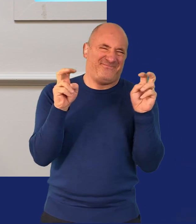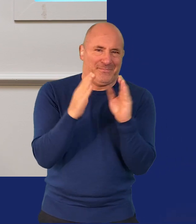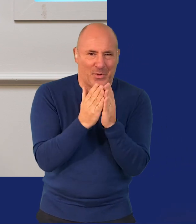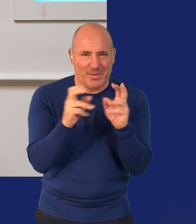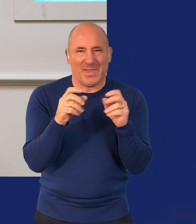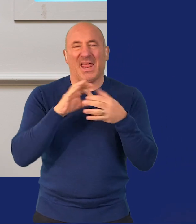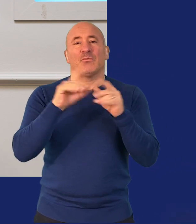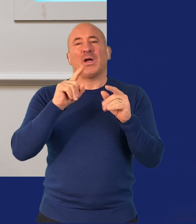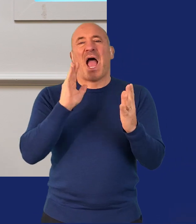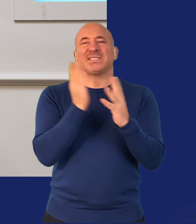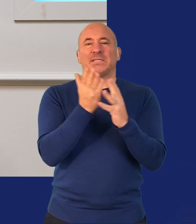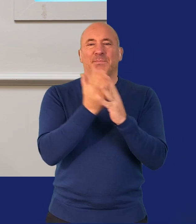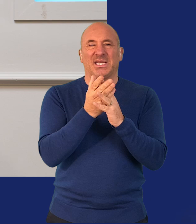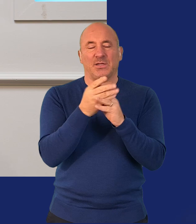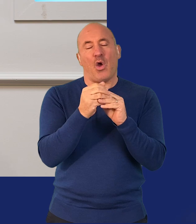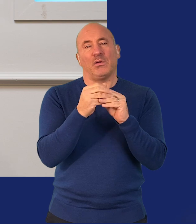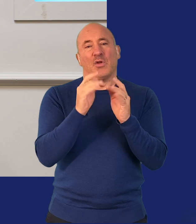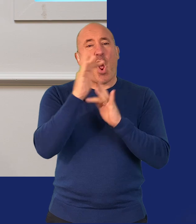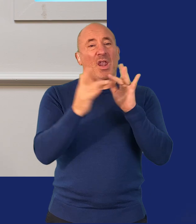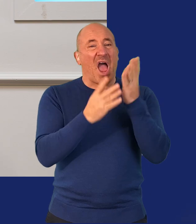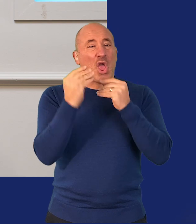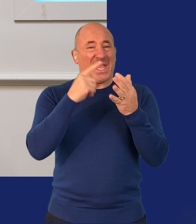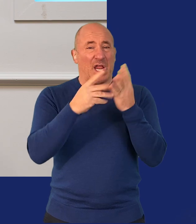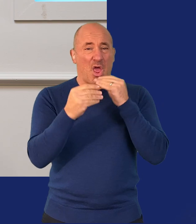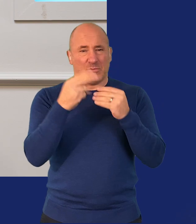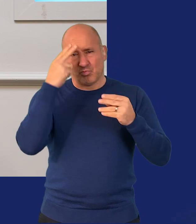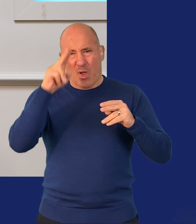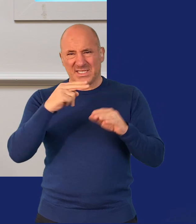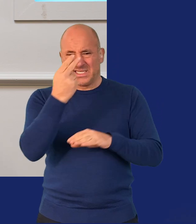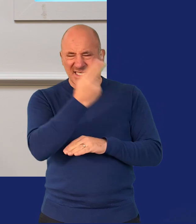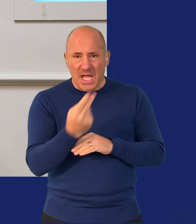So it's called, uh, 'Designing accessible learning content' and I